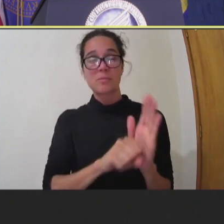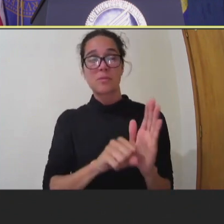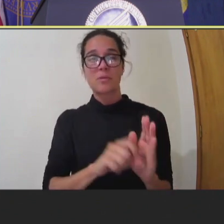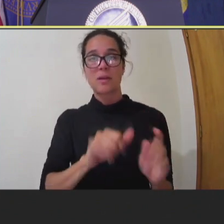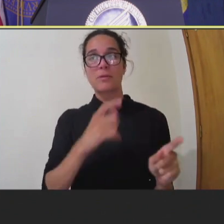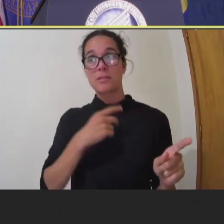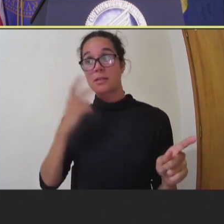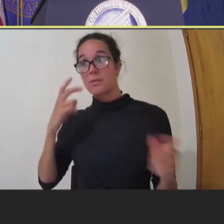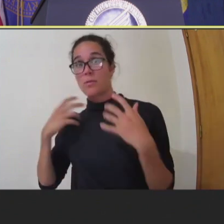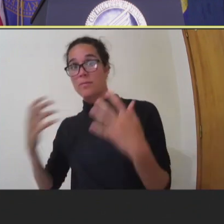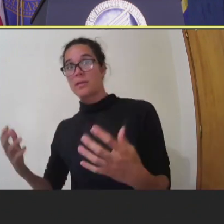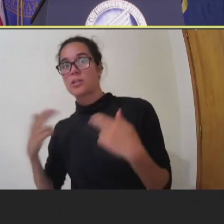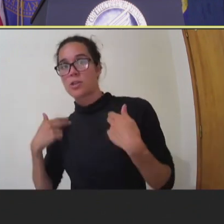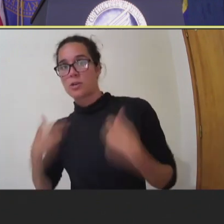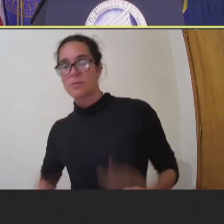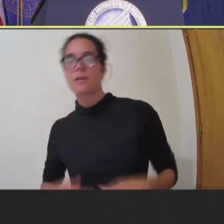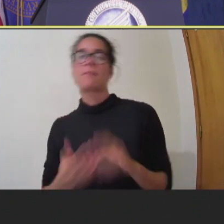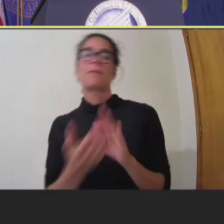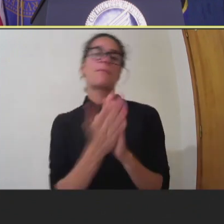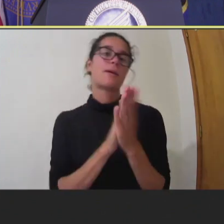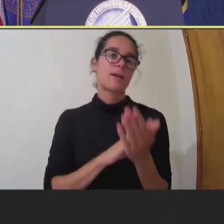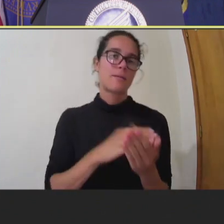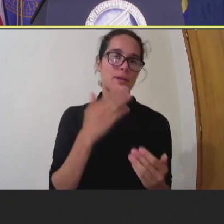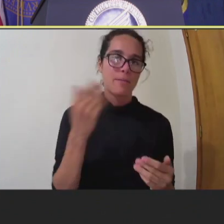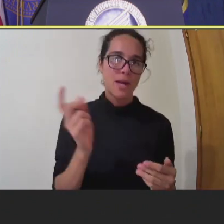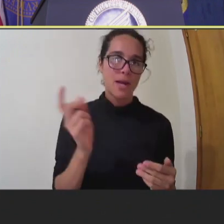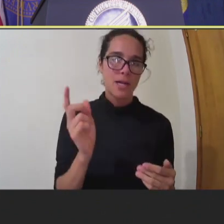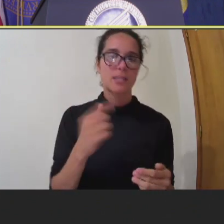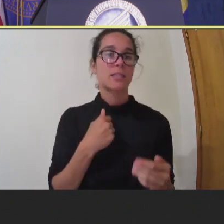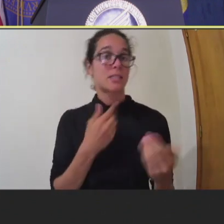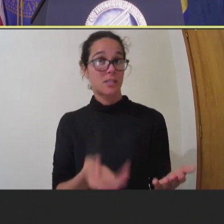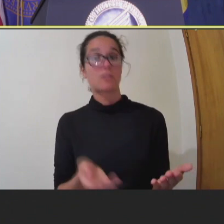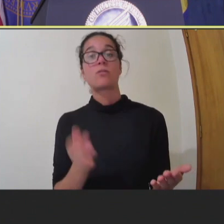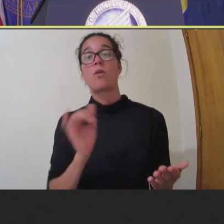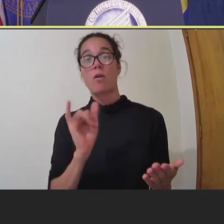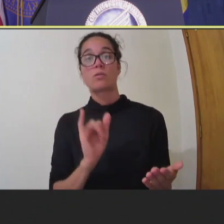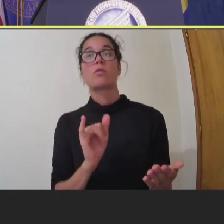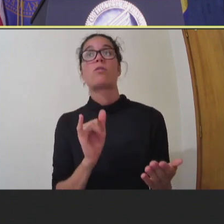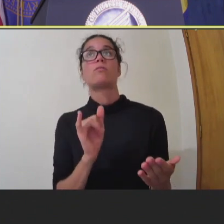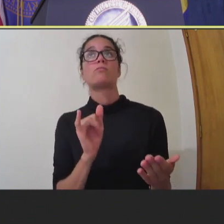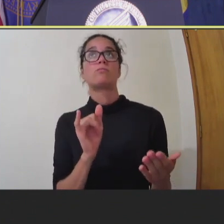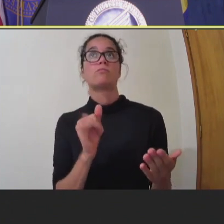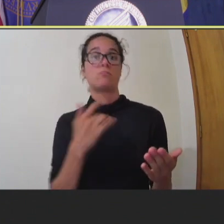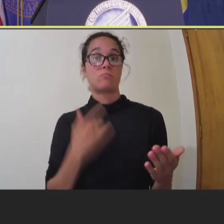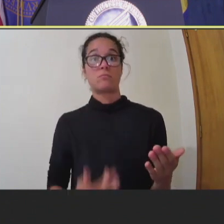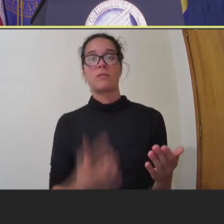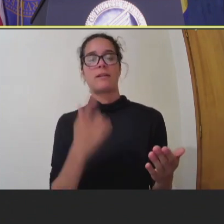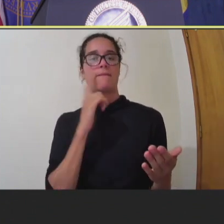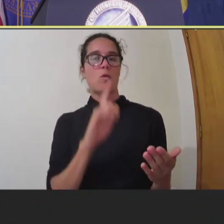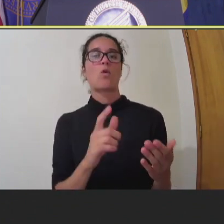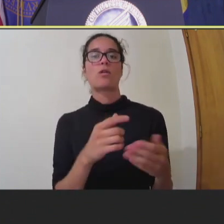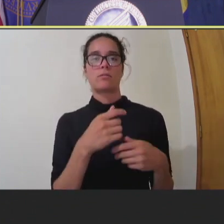diabetic. And this particular model is also prone to developing breast cancer at high incidence.